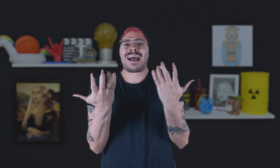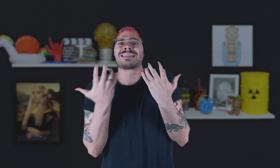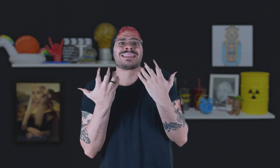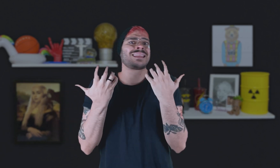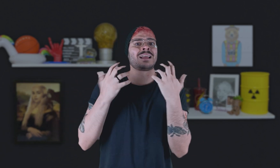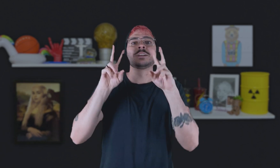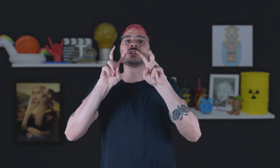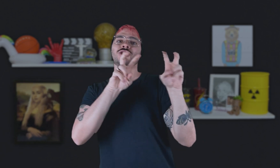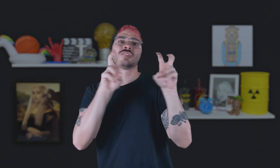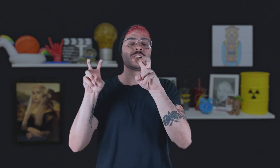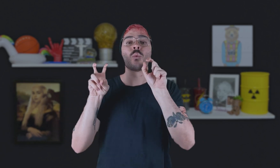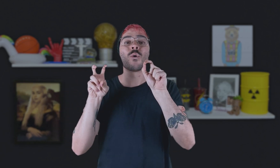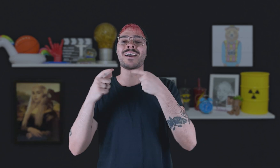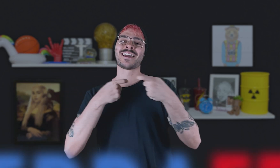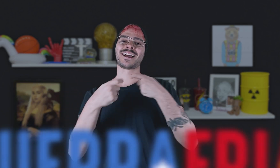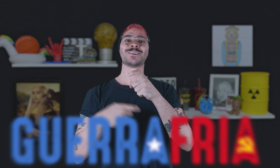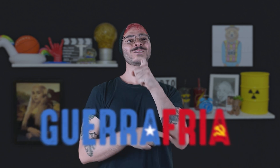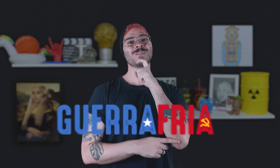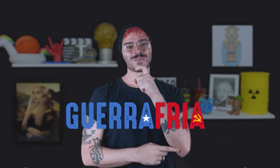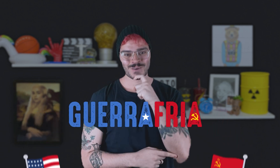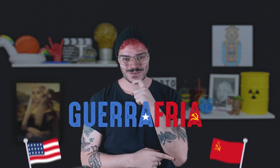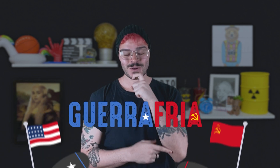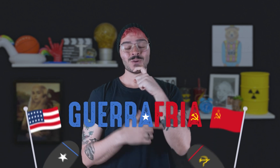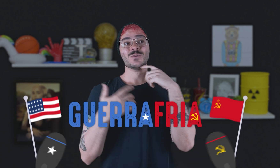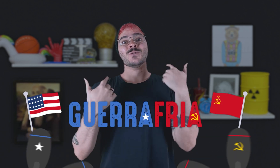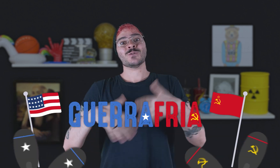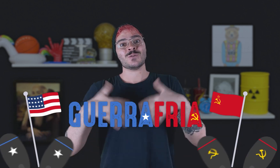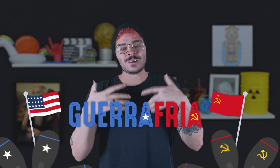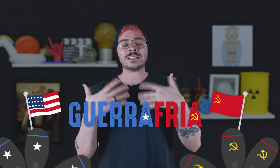have been asking me to talk about the Cold War!